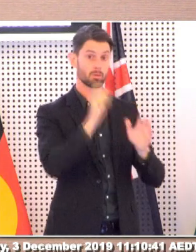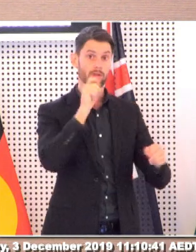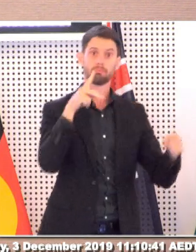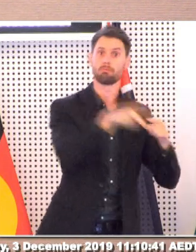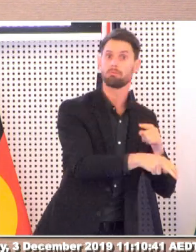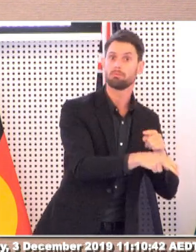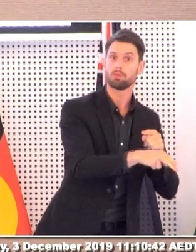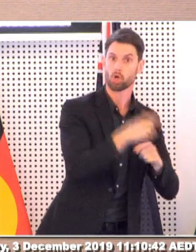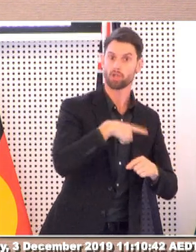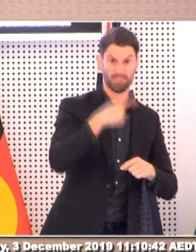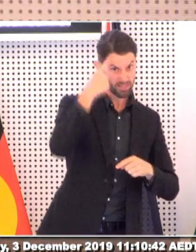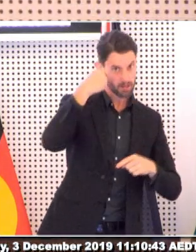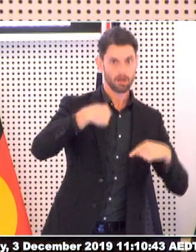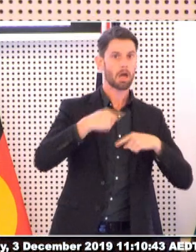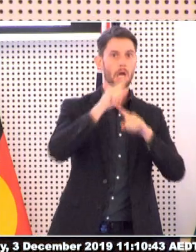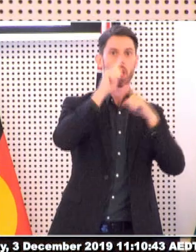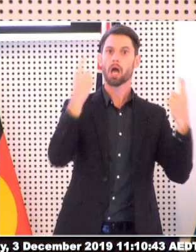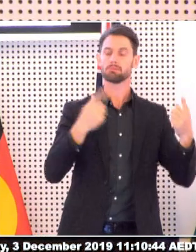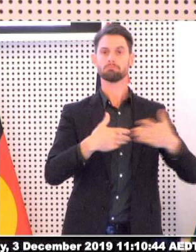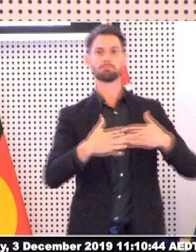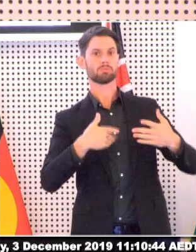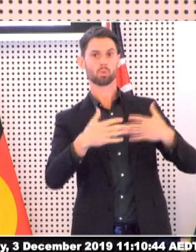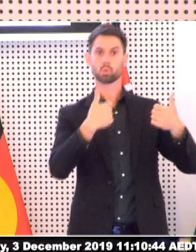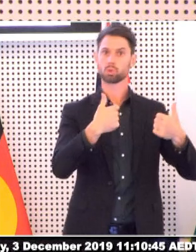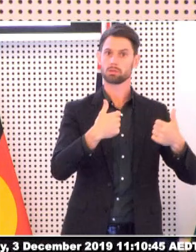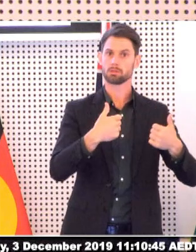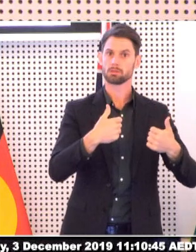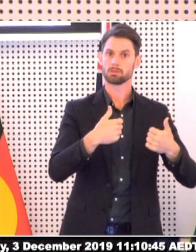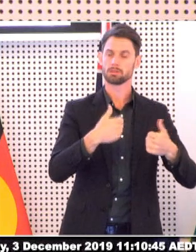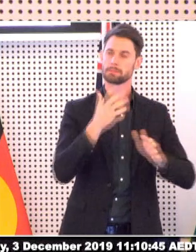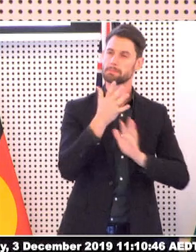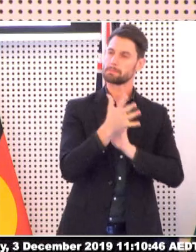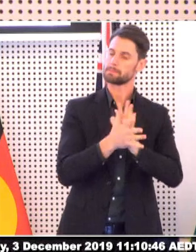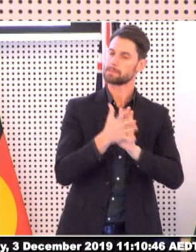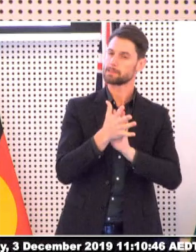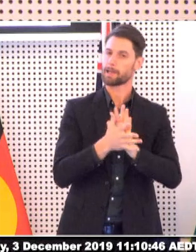And so it seems that there is then this kind of implicit and potentially explicit